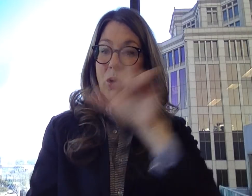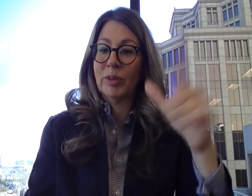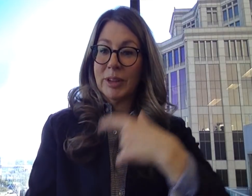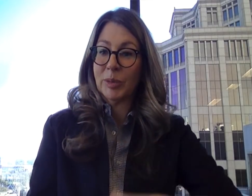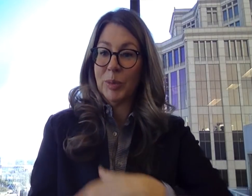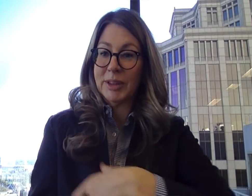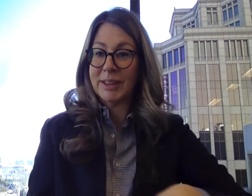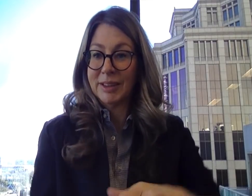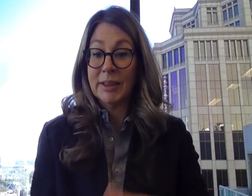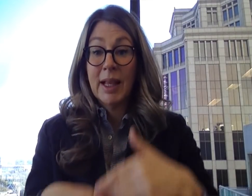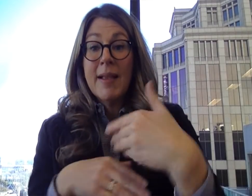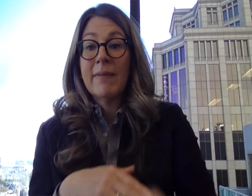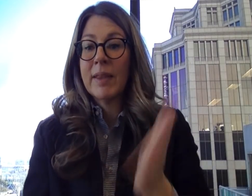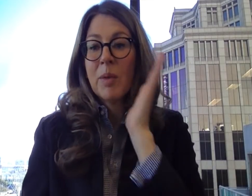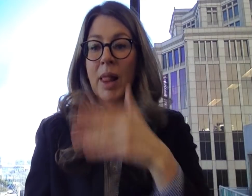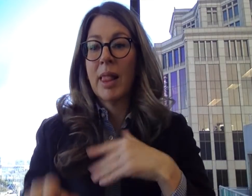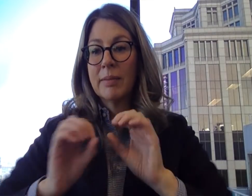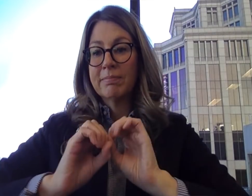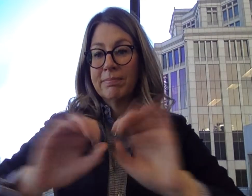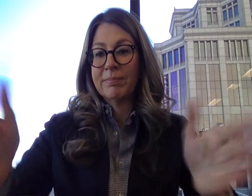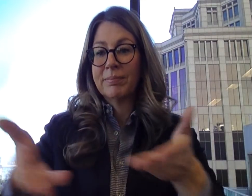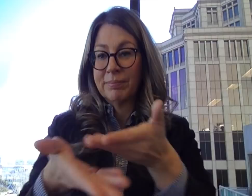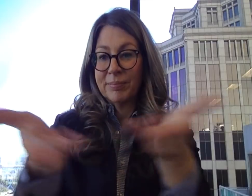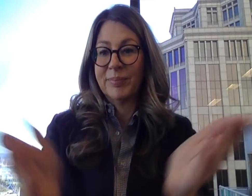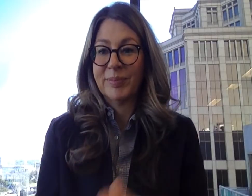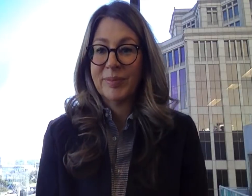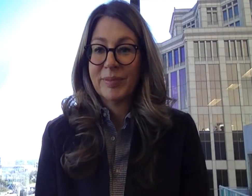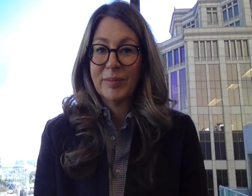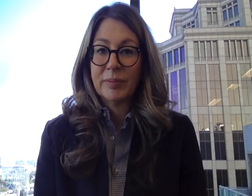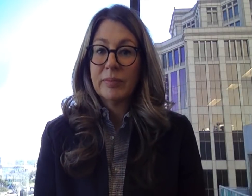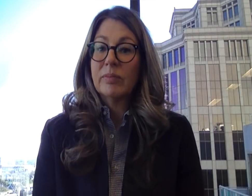Shortly we will be making an announcement about the signing